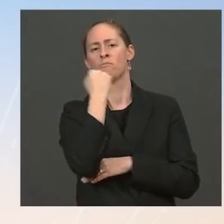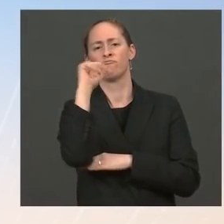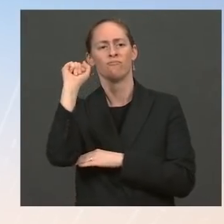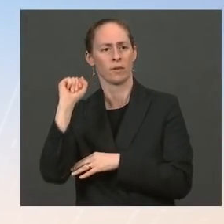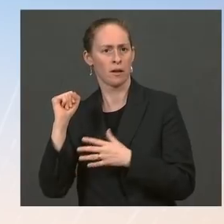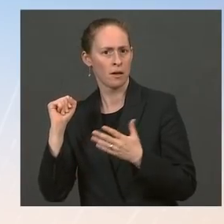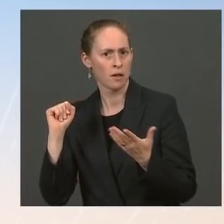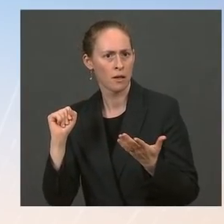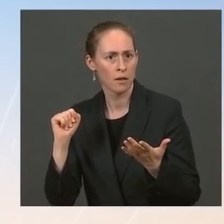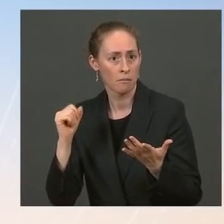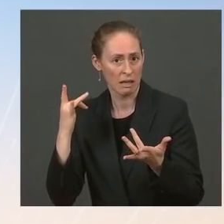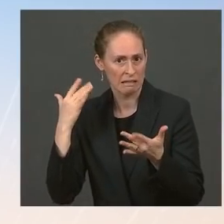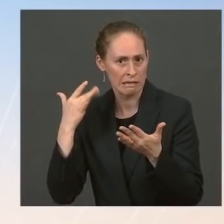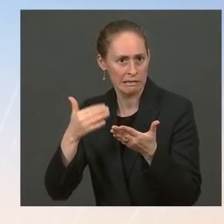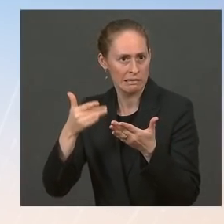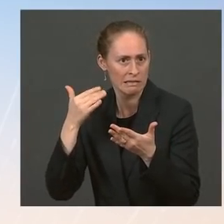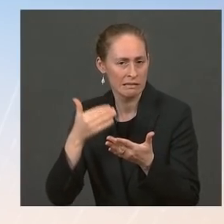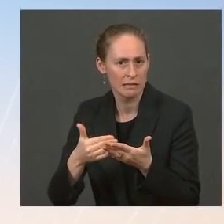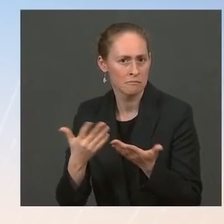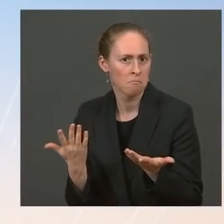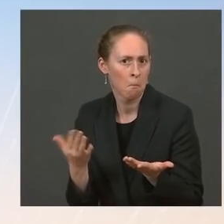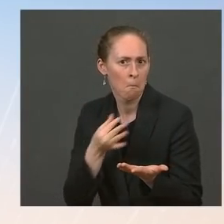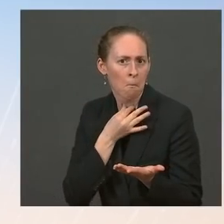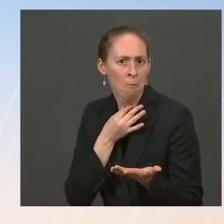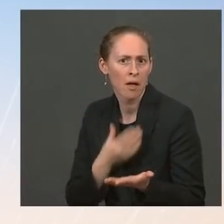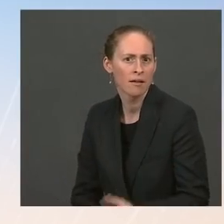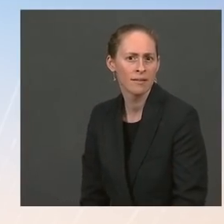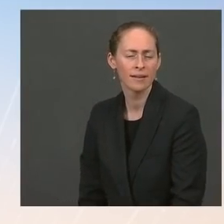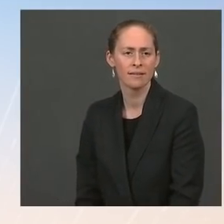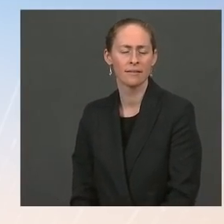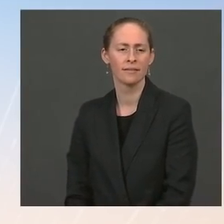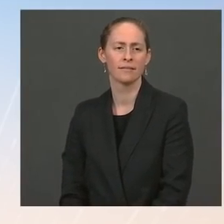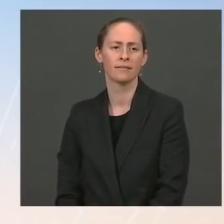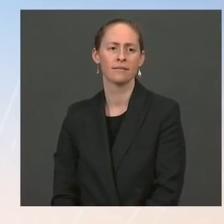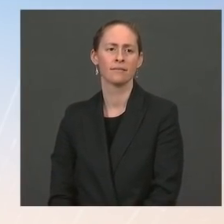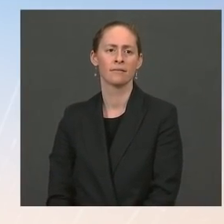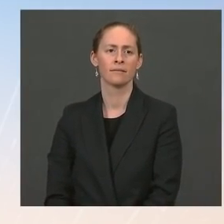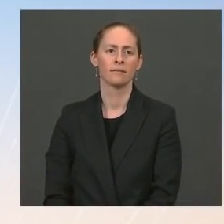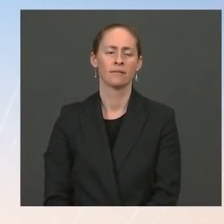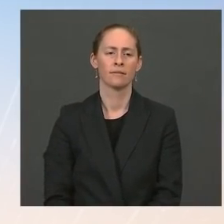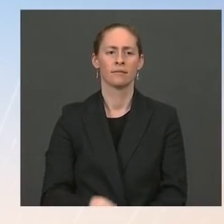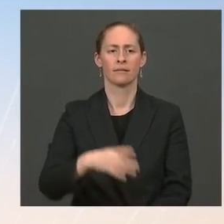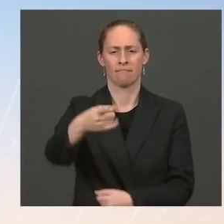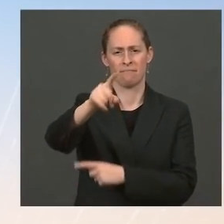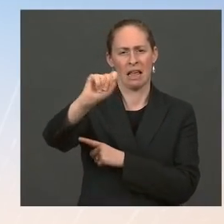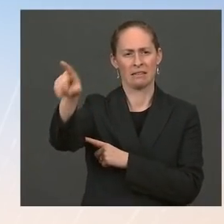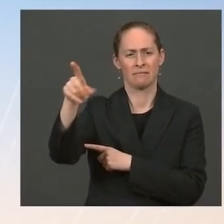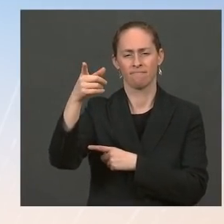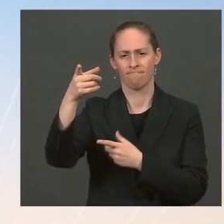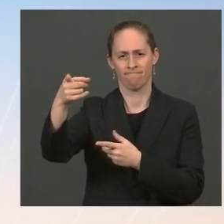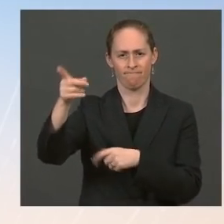Ms. Psaki: I certainly understand the question. I just want to give the national security team and the President space to make the decision, so I can't give you a prediction of a timeline.